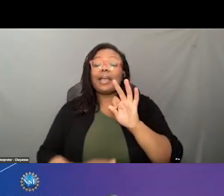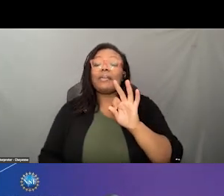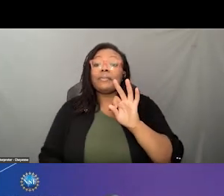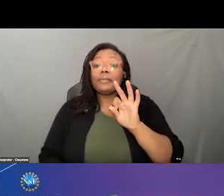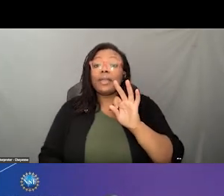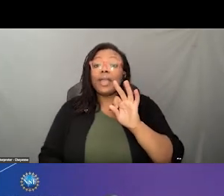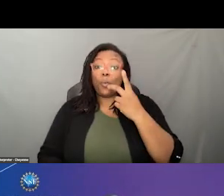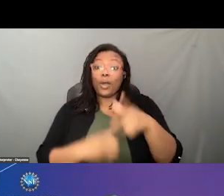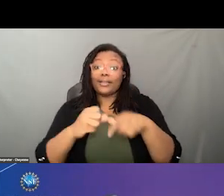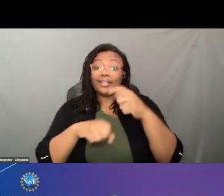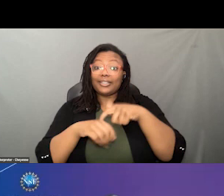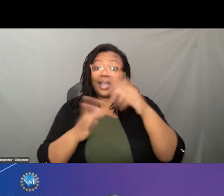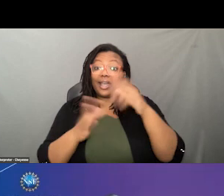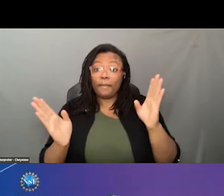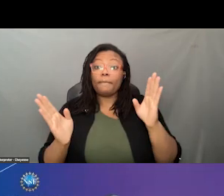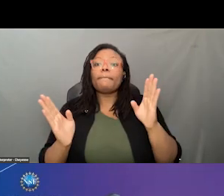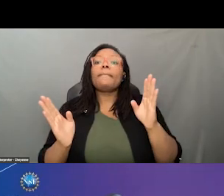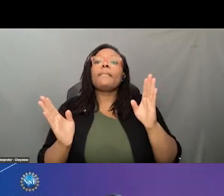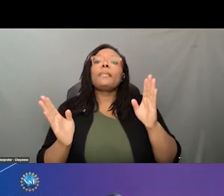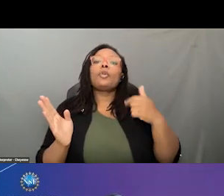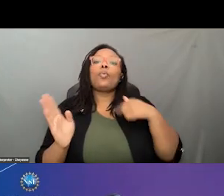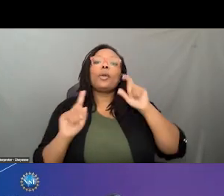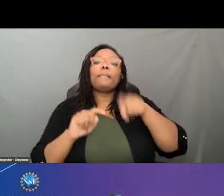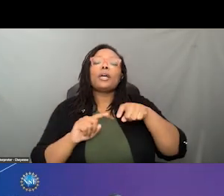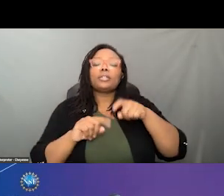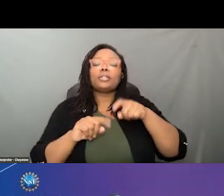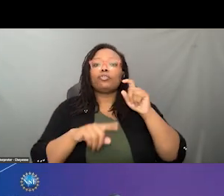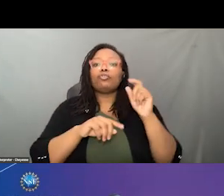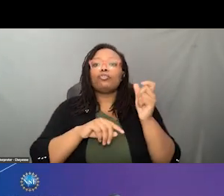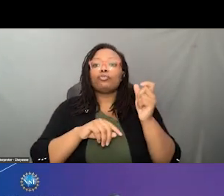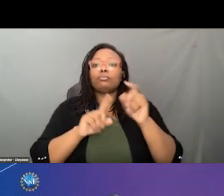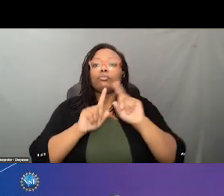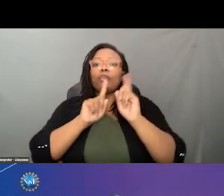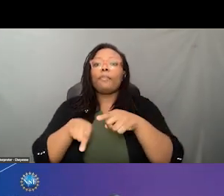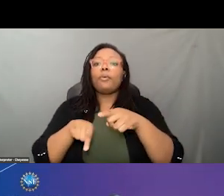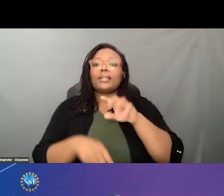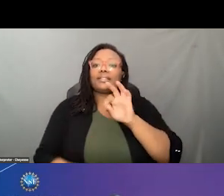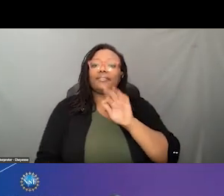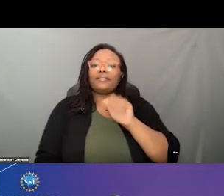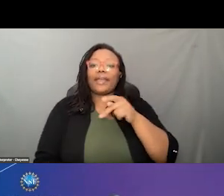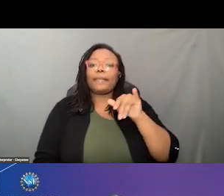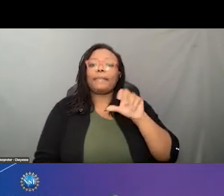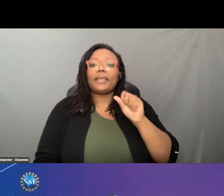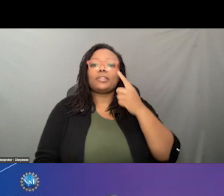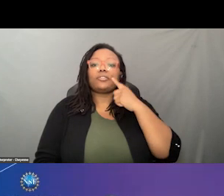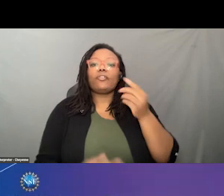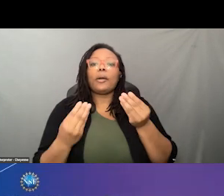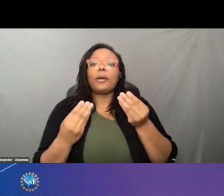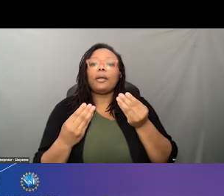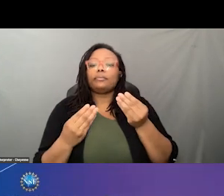NSF must report the awardee organization to FAPIIS for material non-compliance